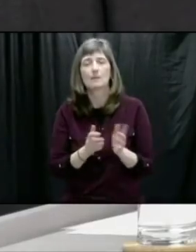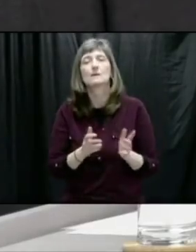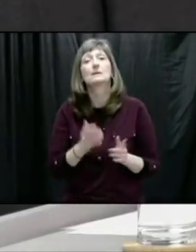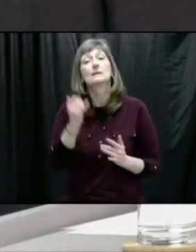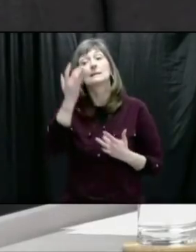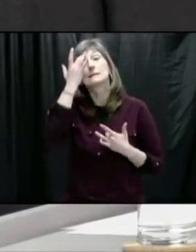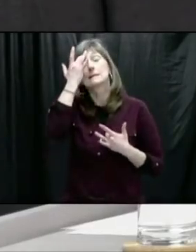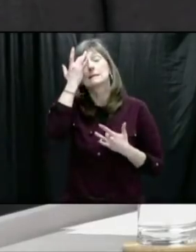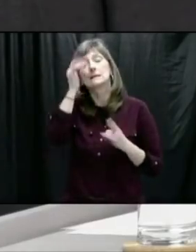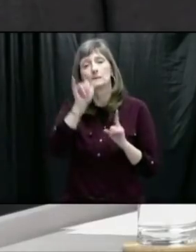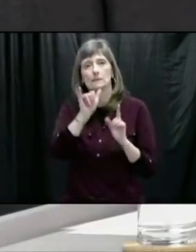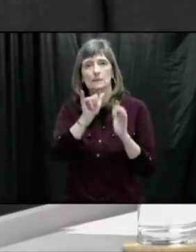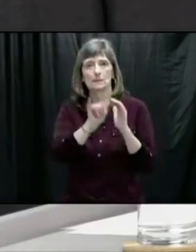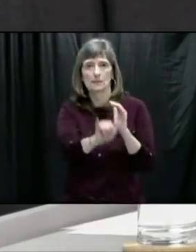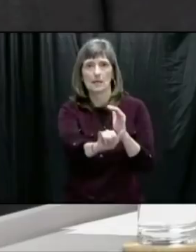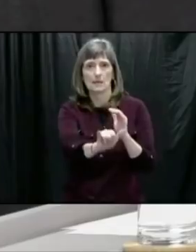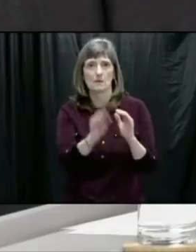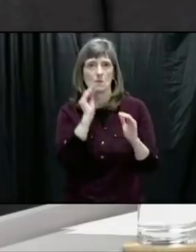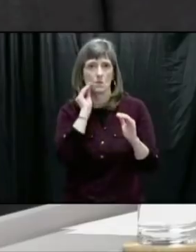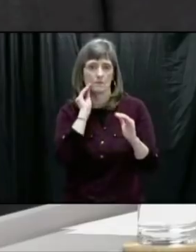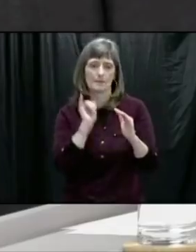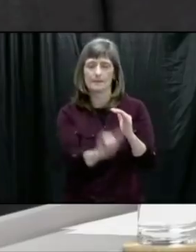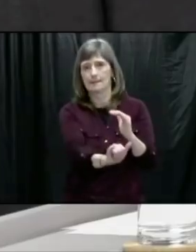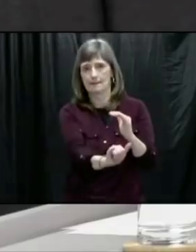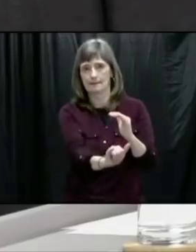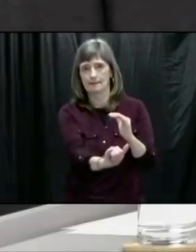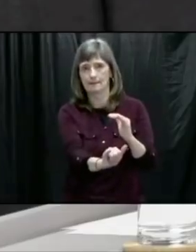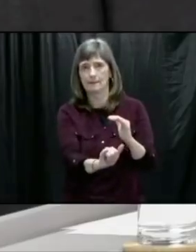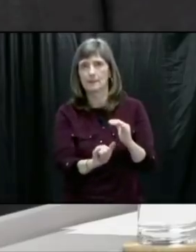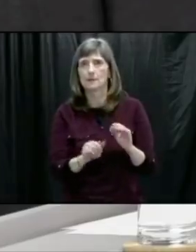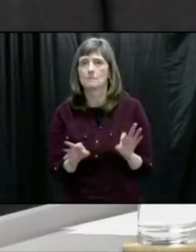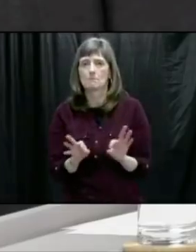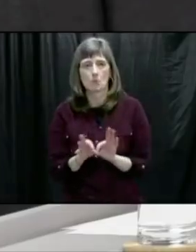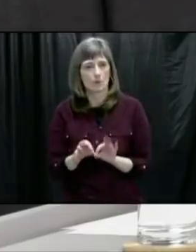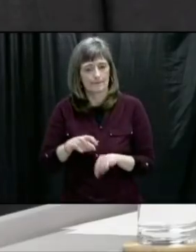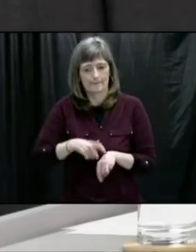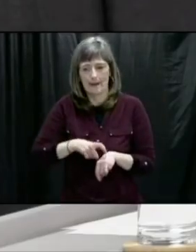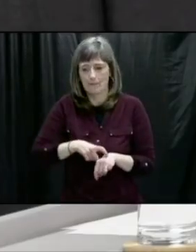FREQUENTLY AND WELL AND STAY HOME IF YOU ARE FEELING SICK.